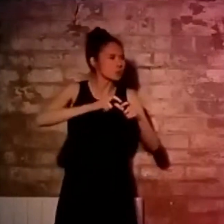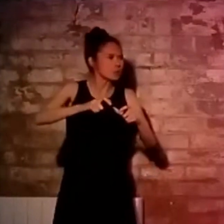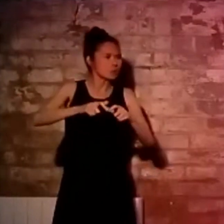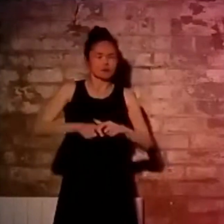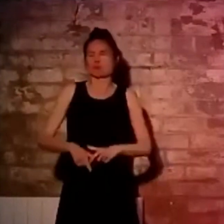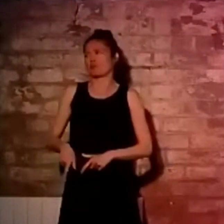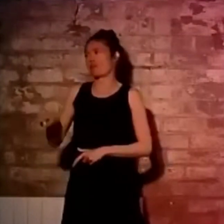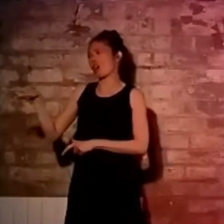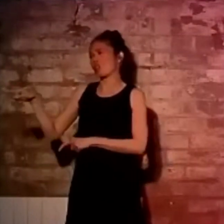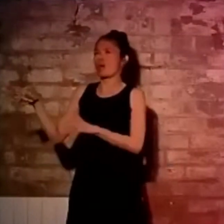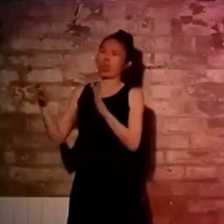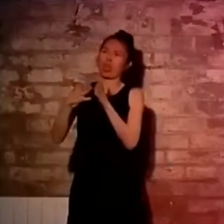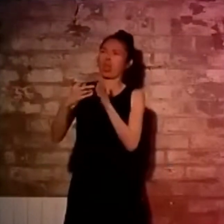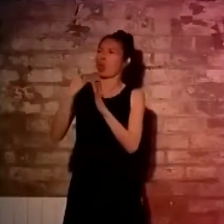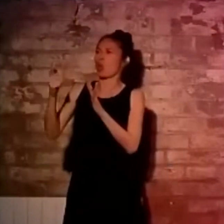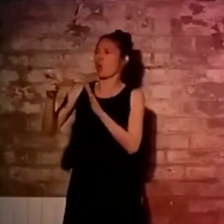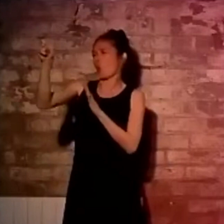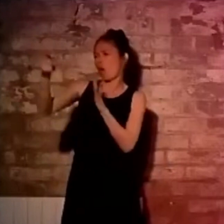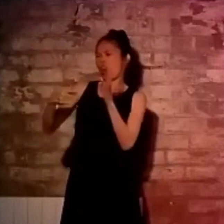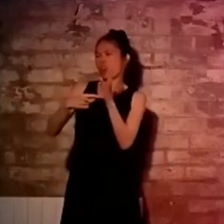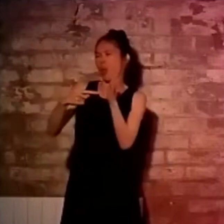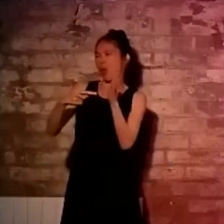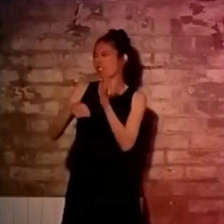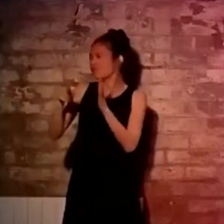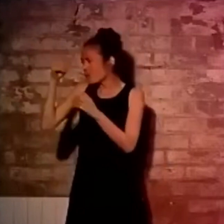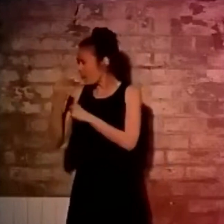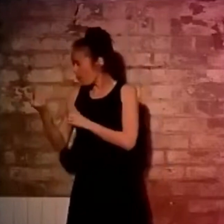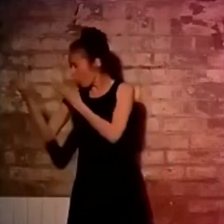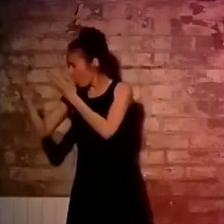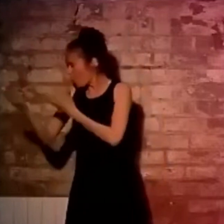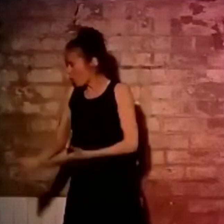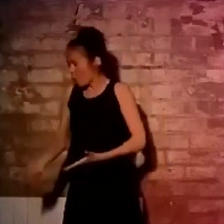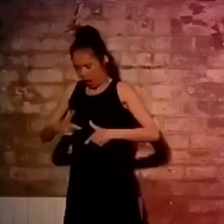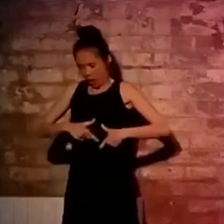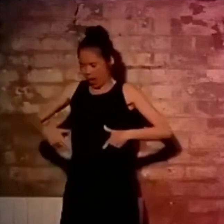Thou apeth Thersistes? Thou art Achilles. Great warrior, Achilles.